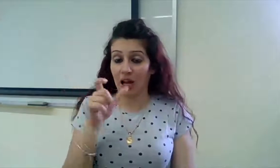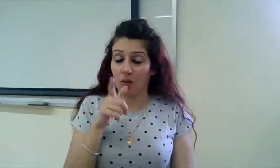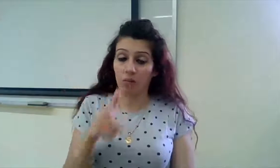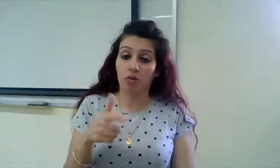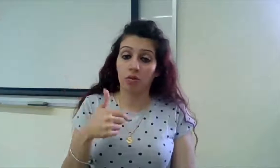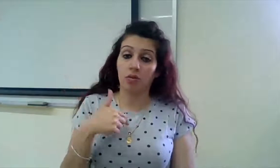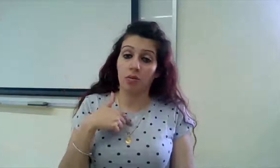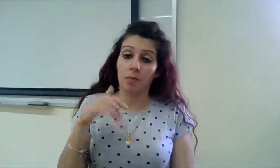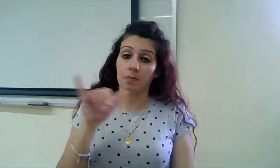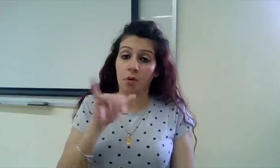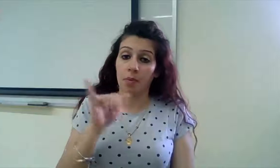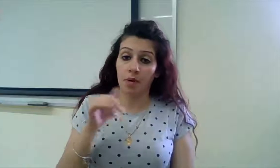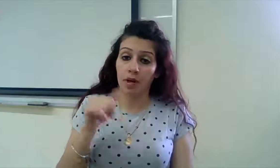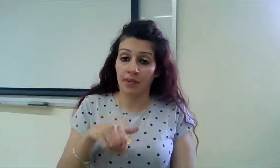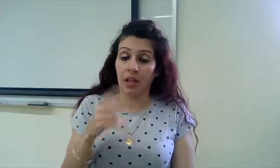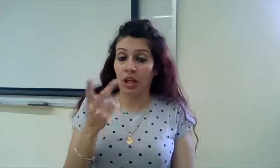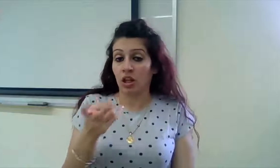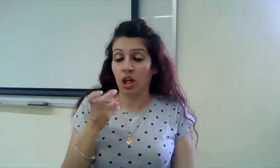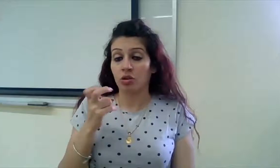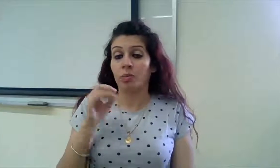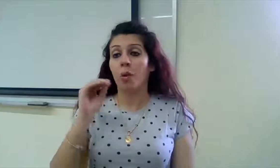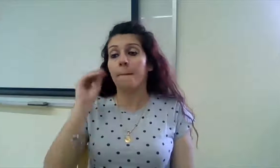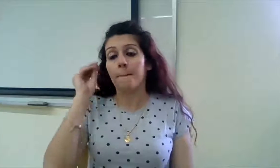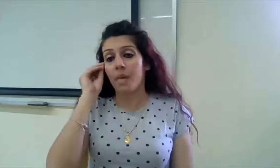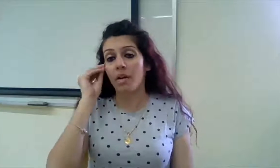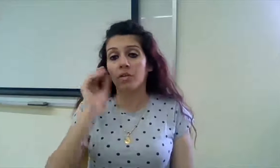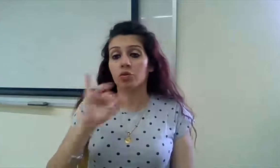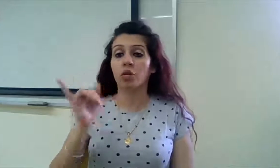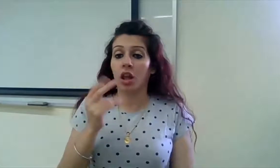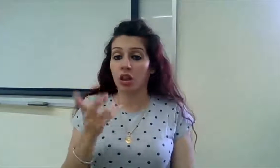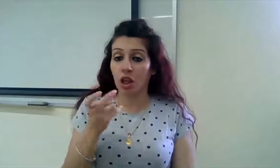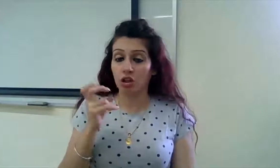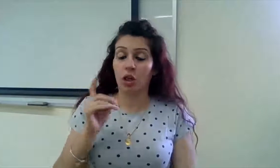worth highlighting before I end is that perhaps it was not necessarily the